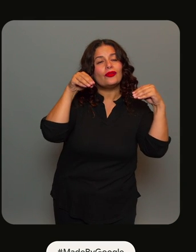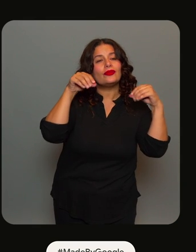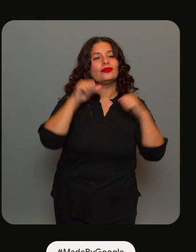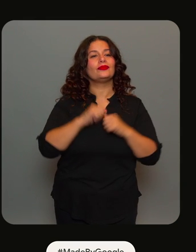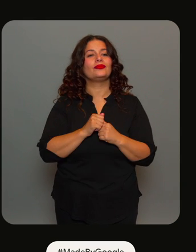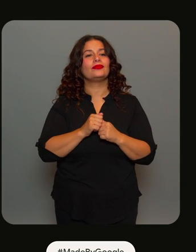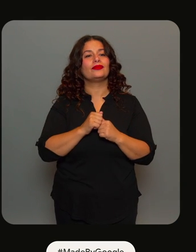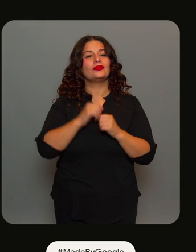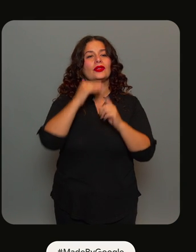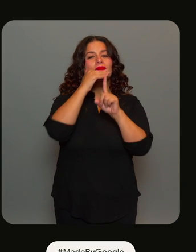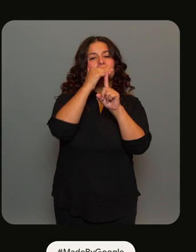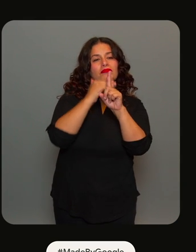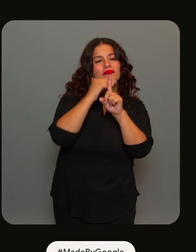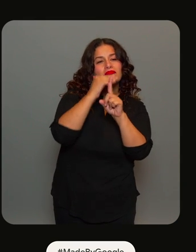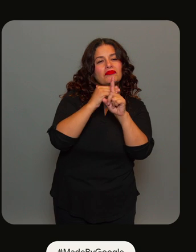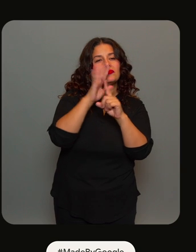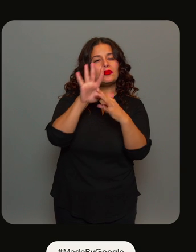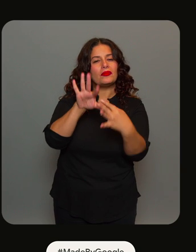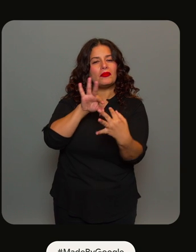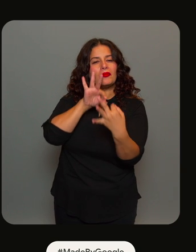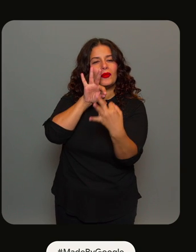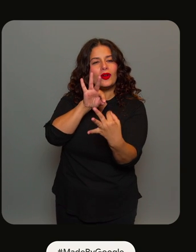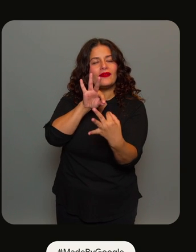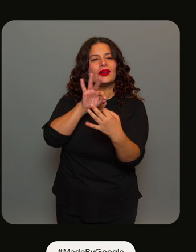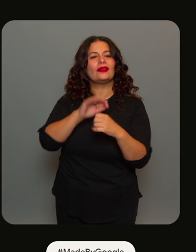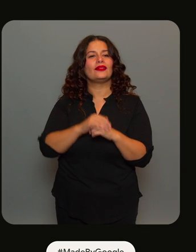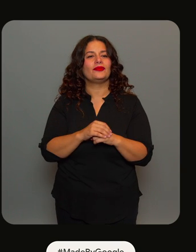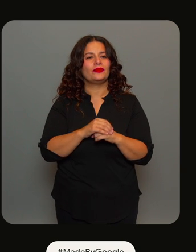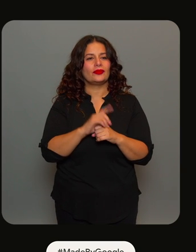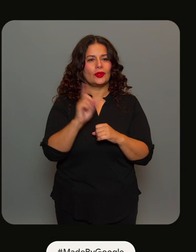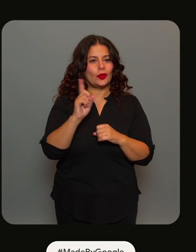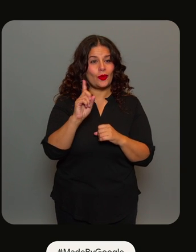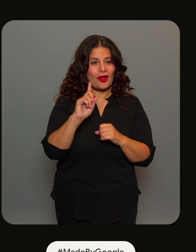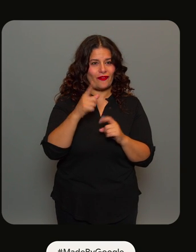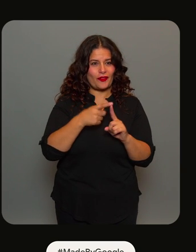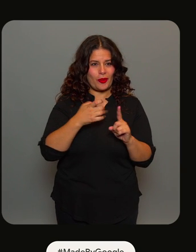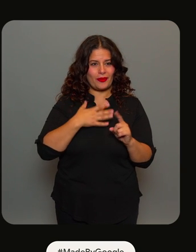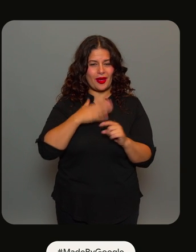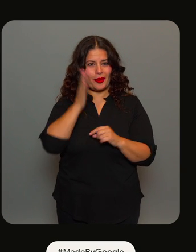to the perfect sleep temperature without ever getting out of bed.